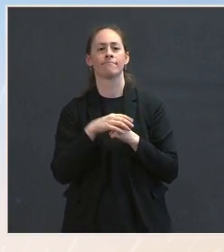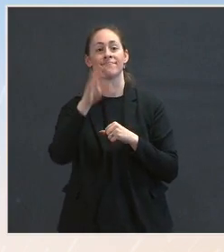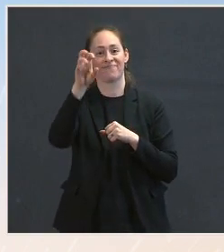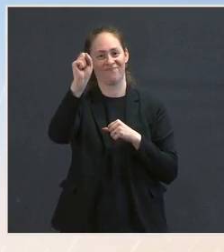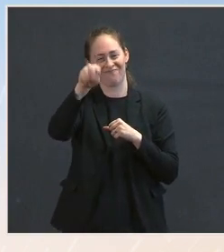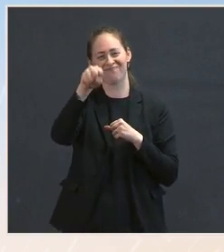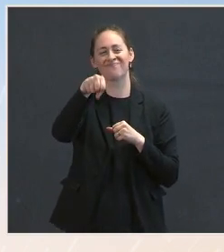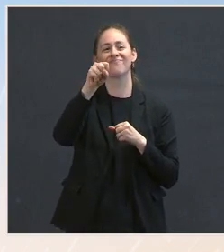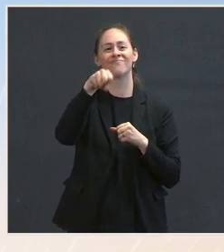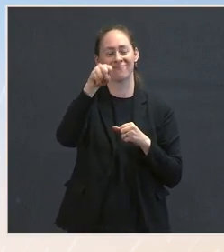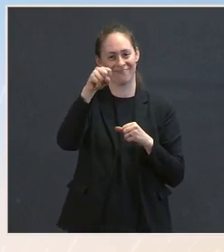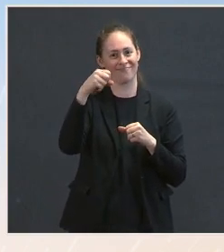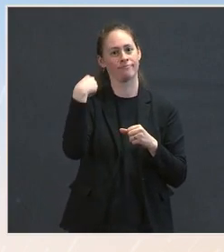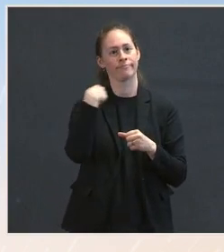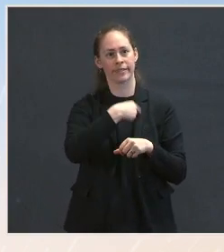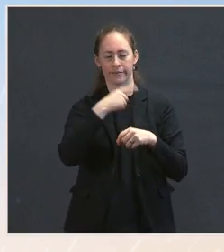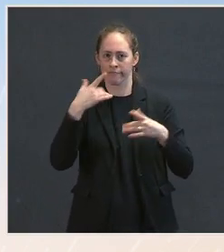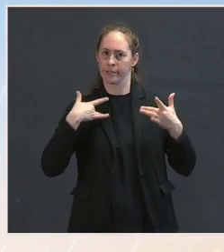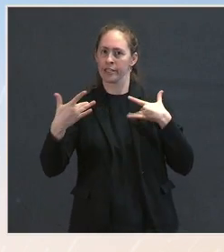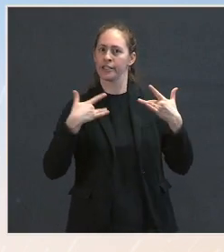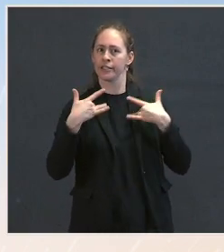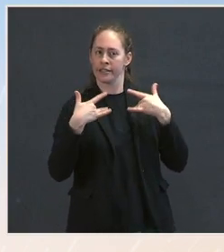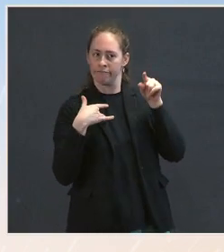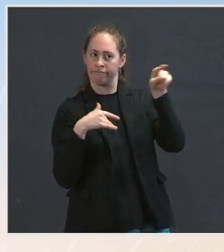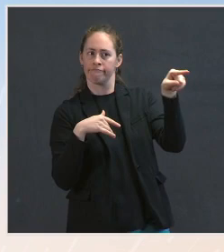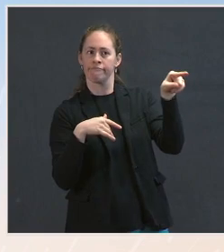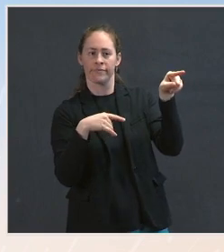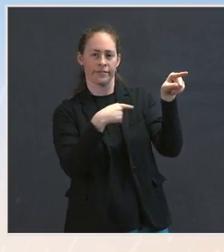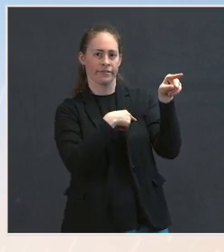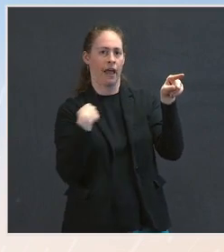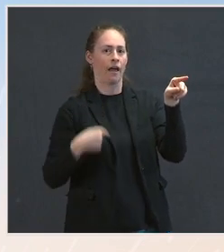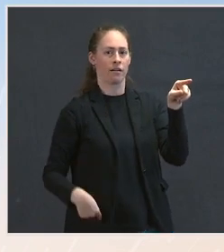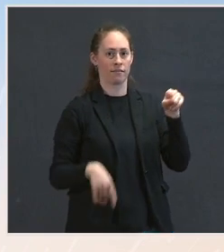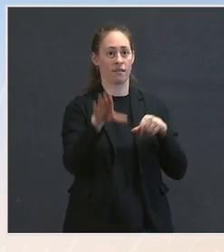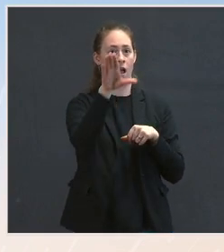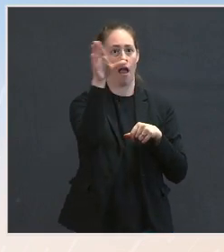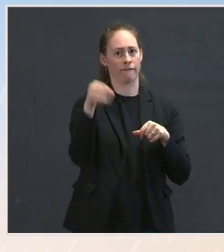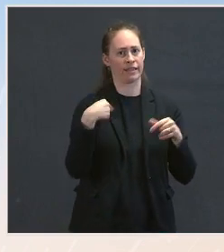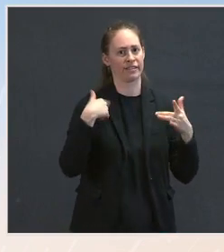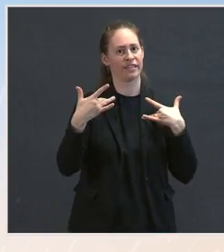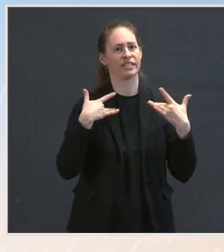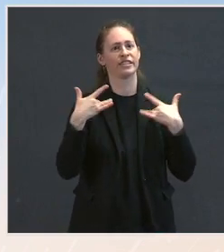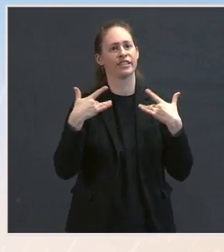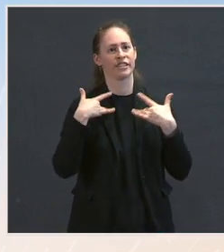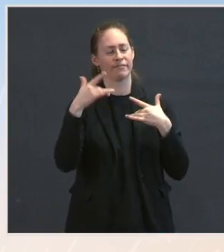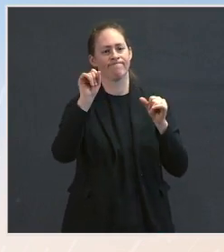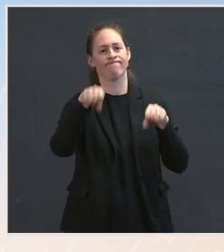We provide readouts whenever he does calls with foreign leaders, so he has not quite made it to every foreign leader